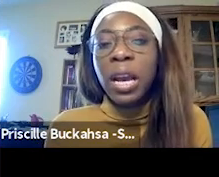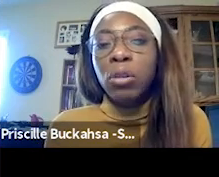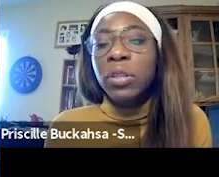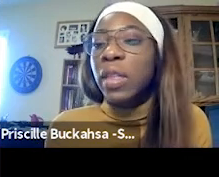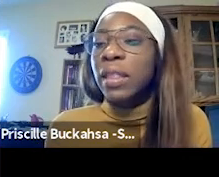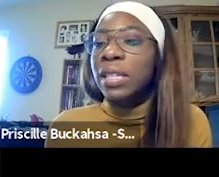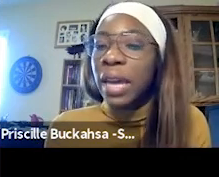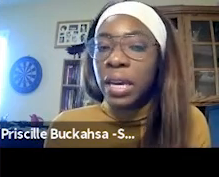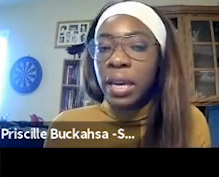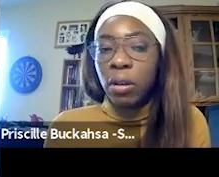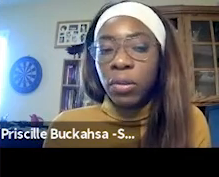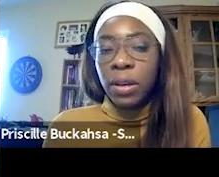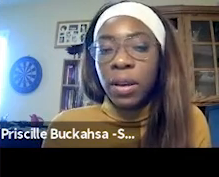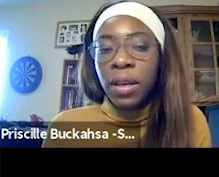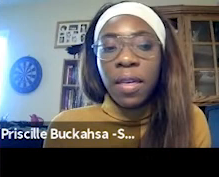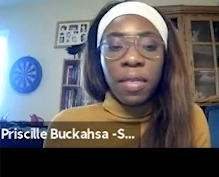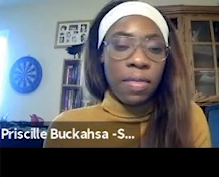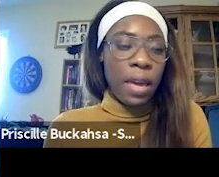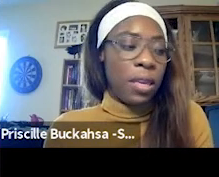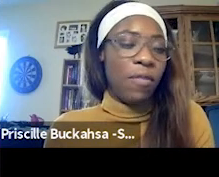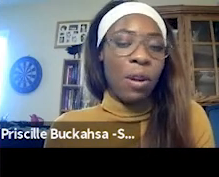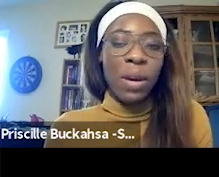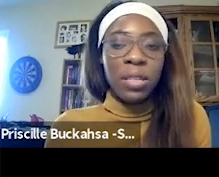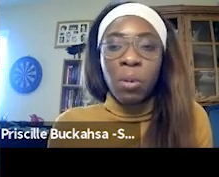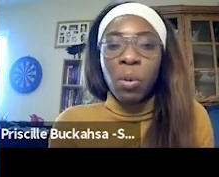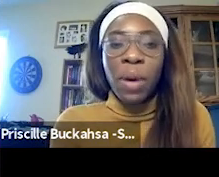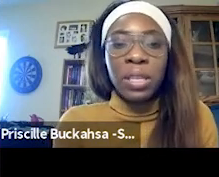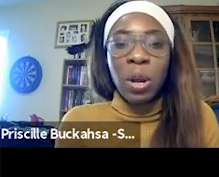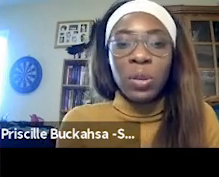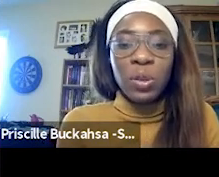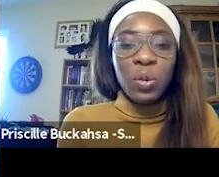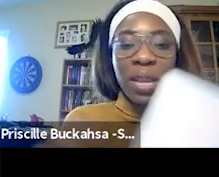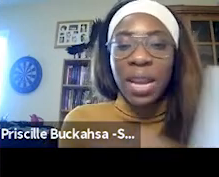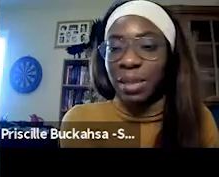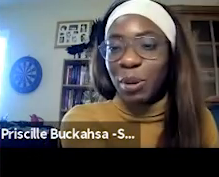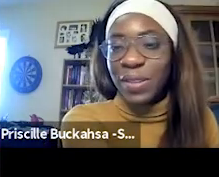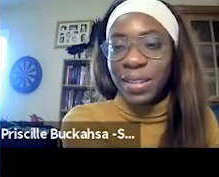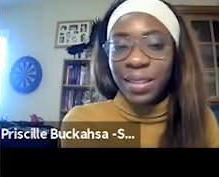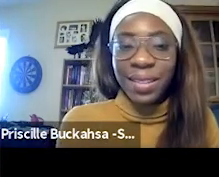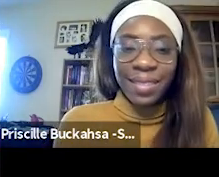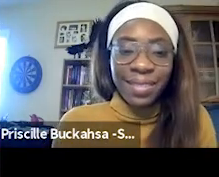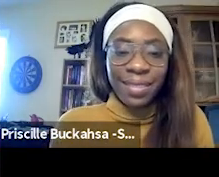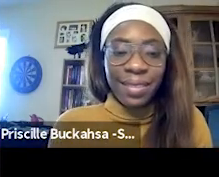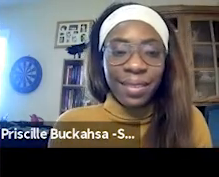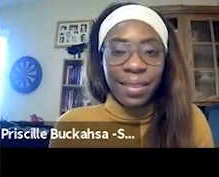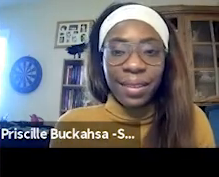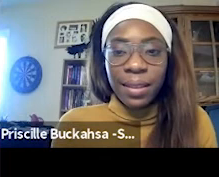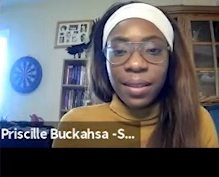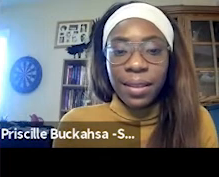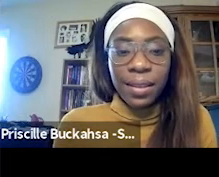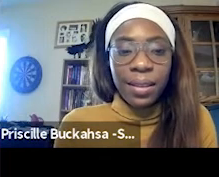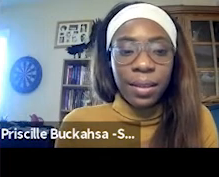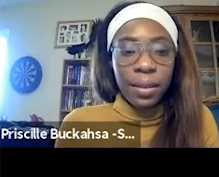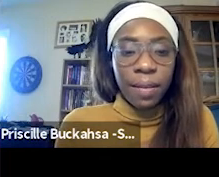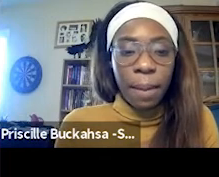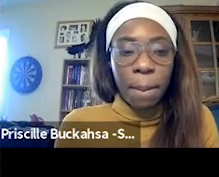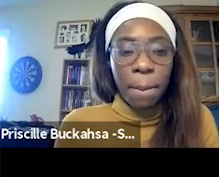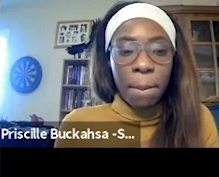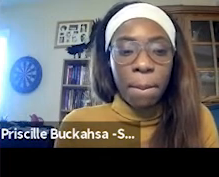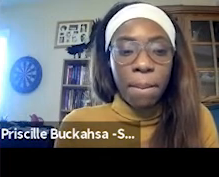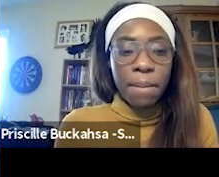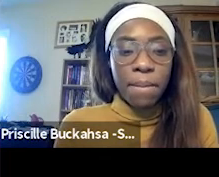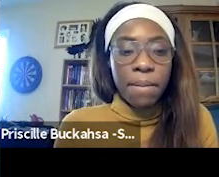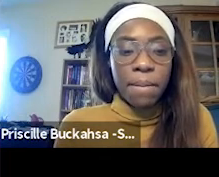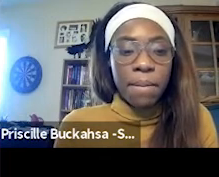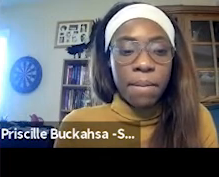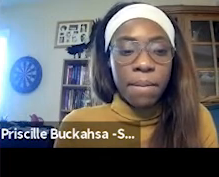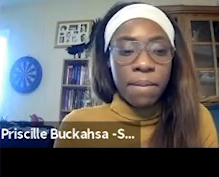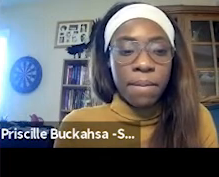Calgary so that they stay in Calgary. Thank you very much. I will pass it onto the next person.